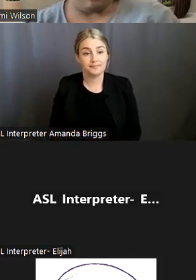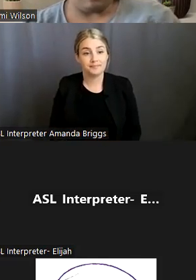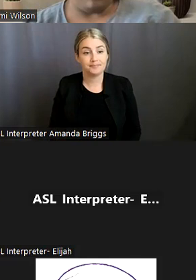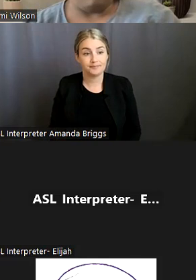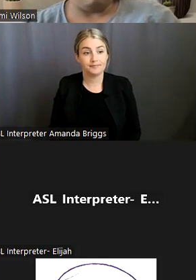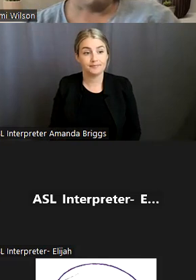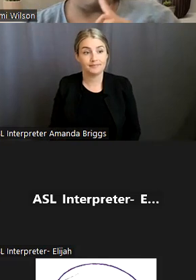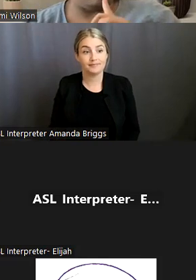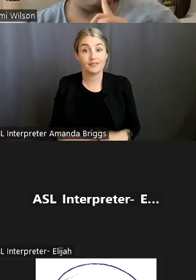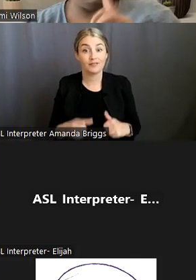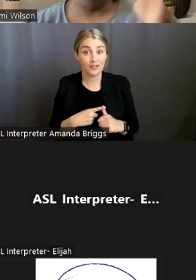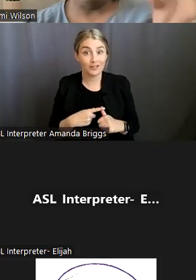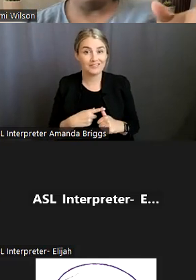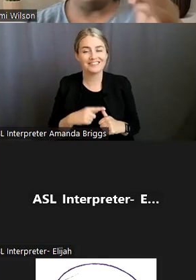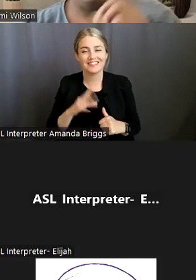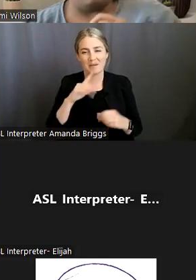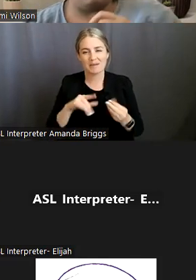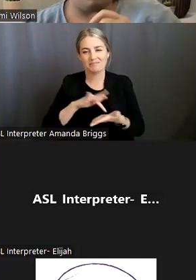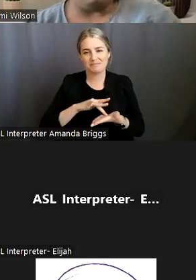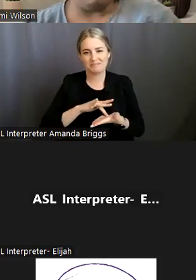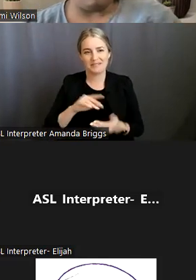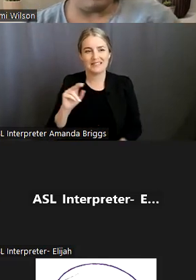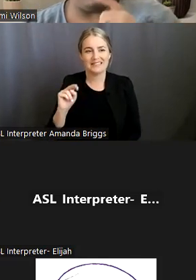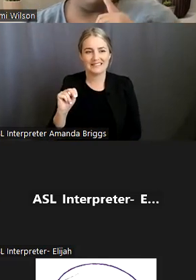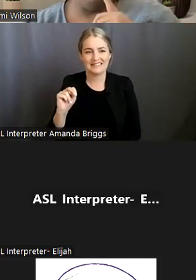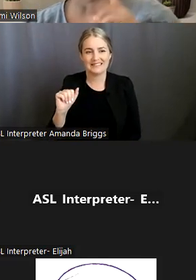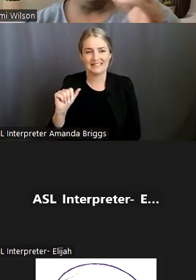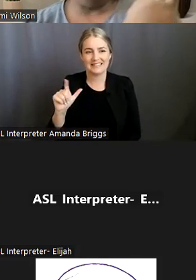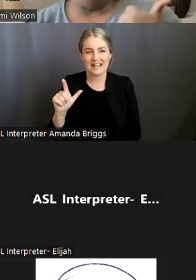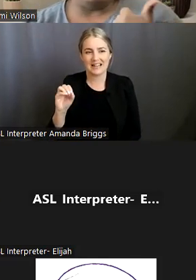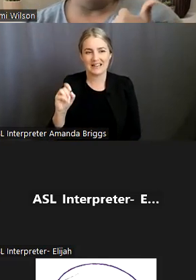by talking about Naloxone, also called Narcan. It's available